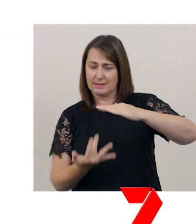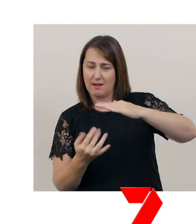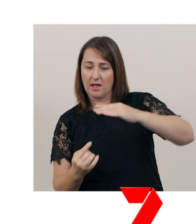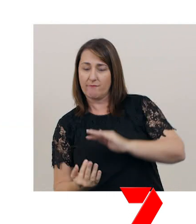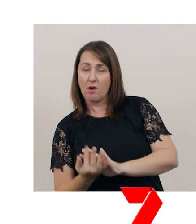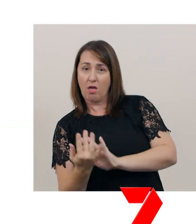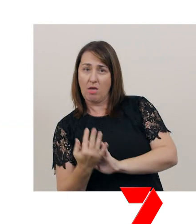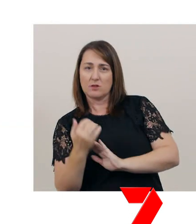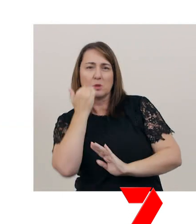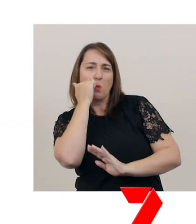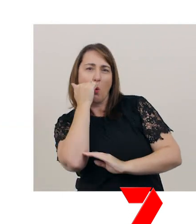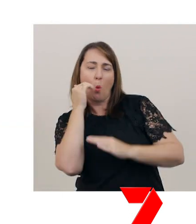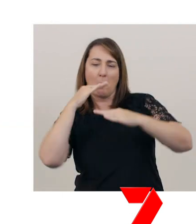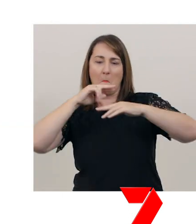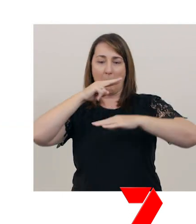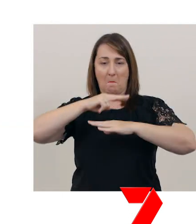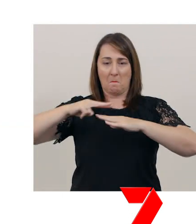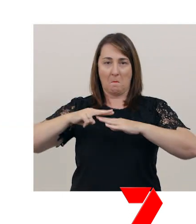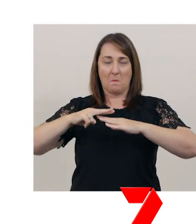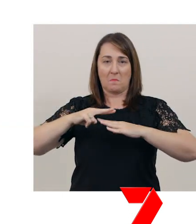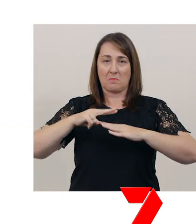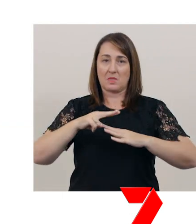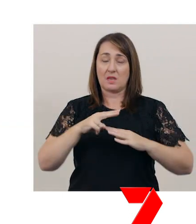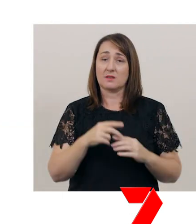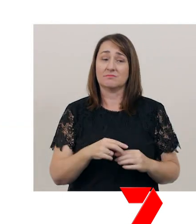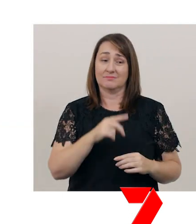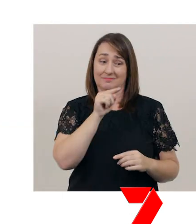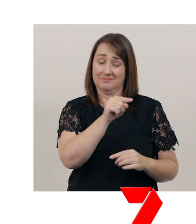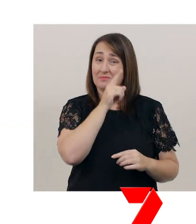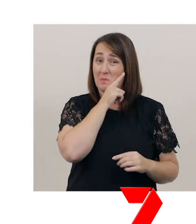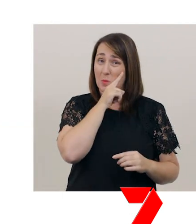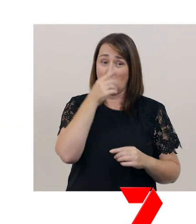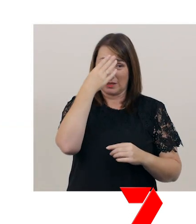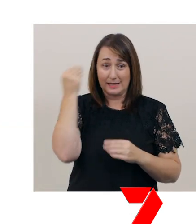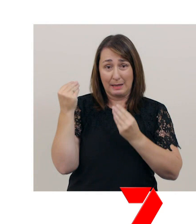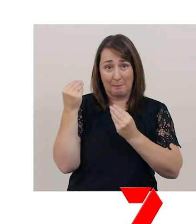Ye Xian obeyed her step-mother. She was a hard worker and never complained.